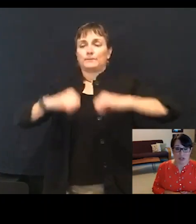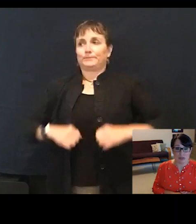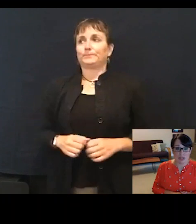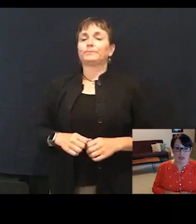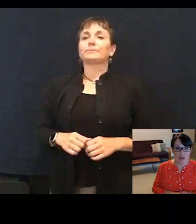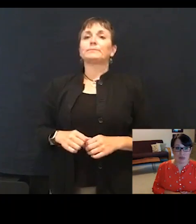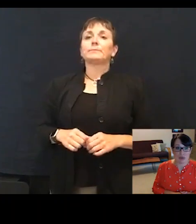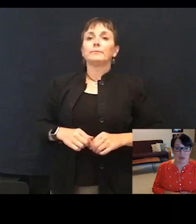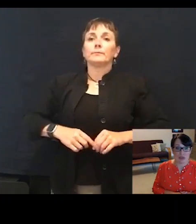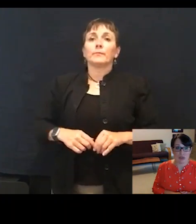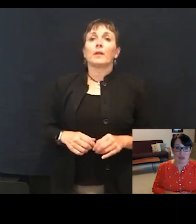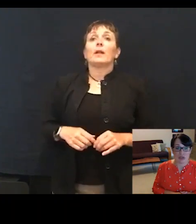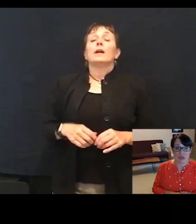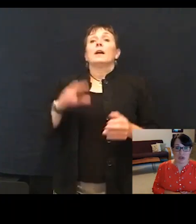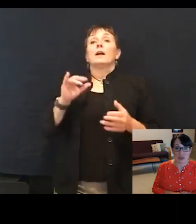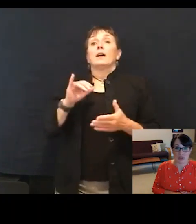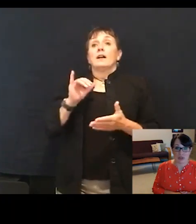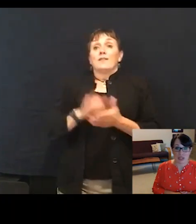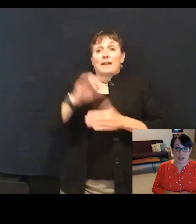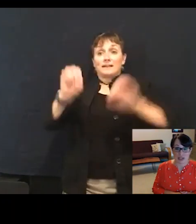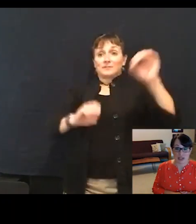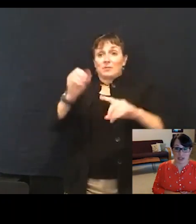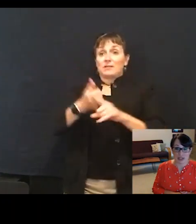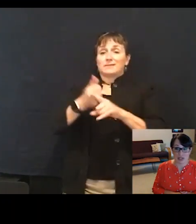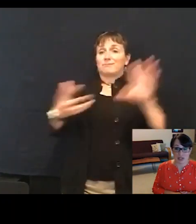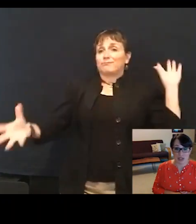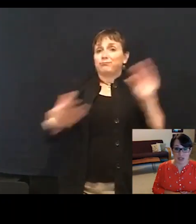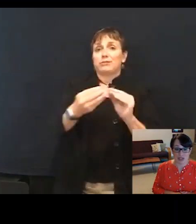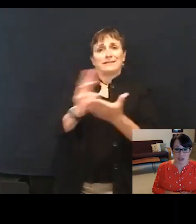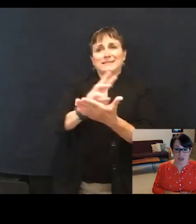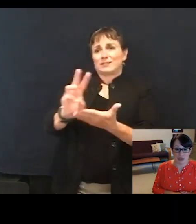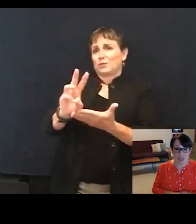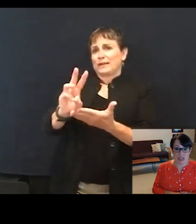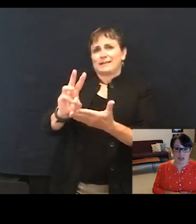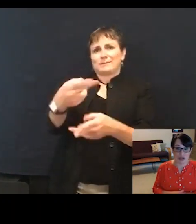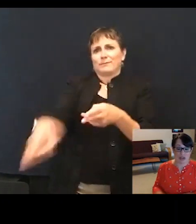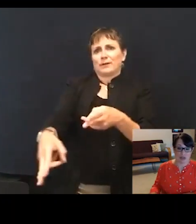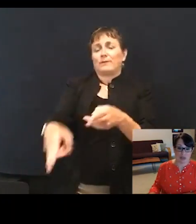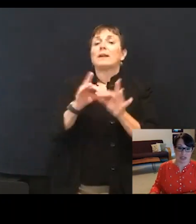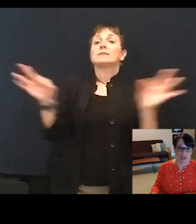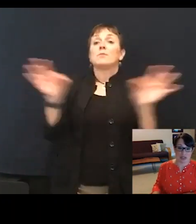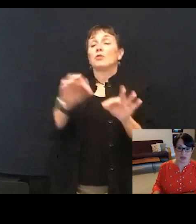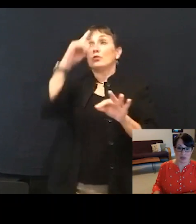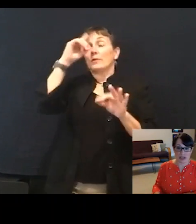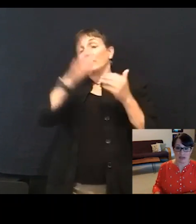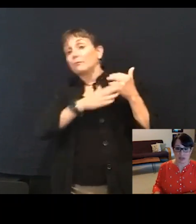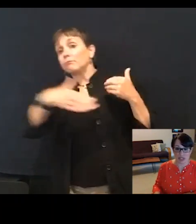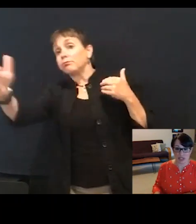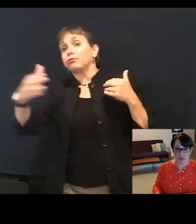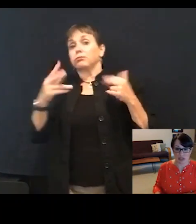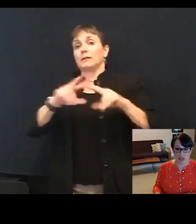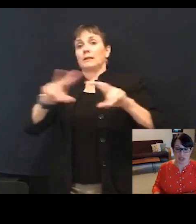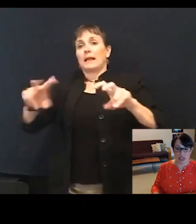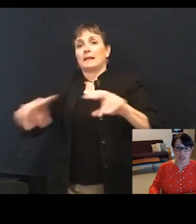It's very important that we look at the long-term analysis of these vectors. And so we did a long-term study that went out for six months.